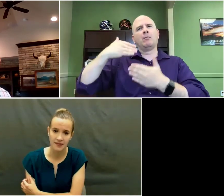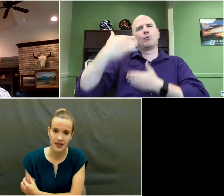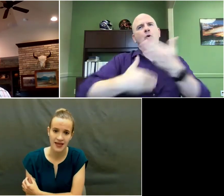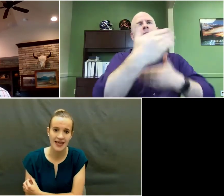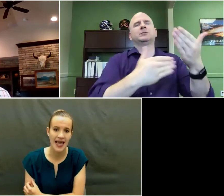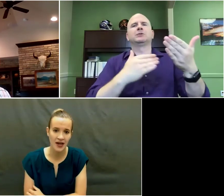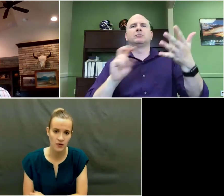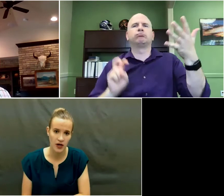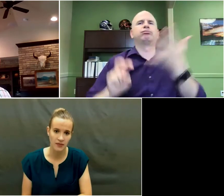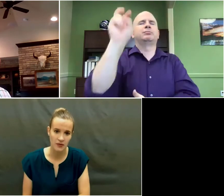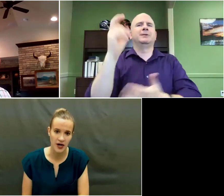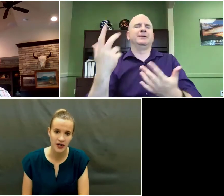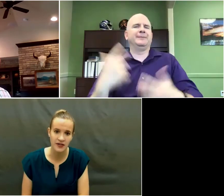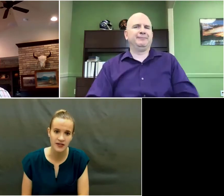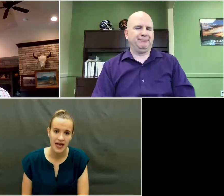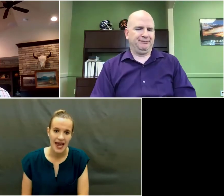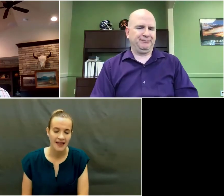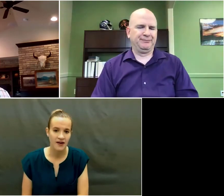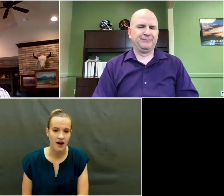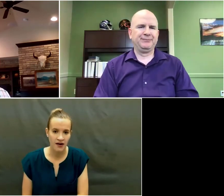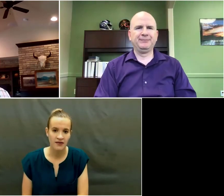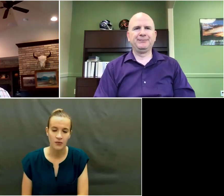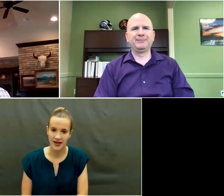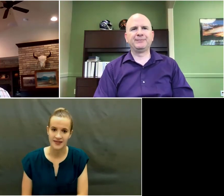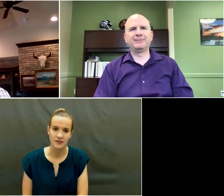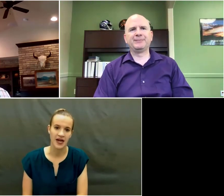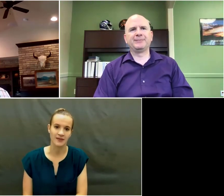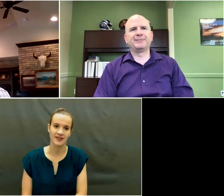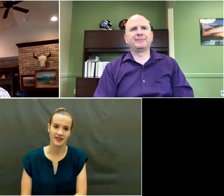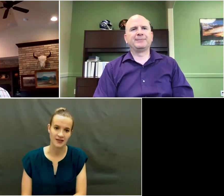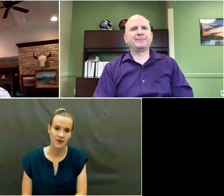That they can overcome those barriers. And there are ways to become successful.